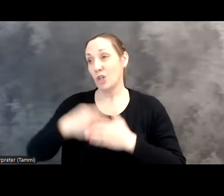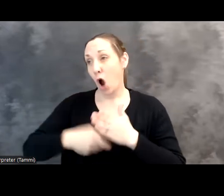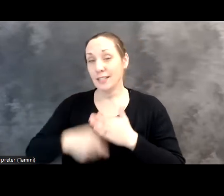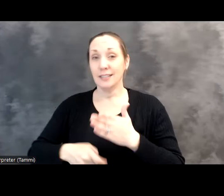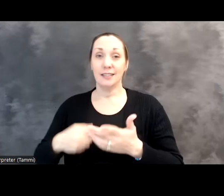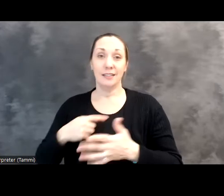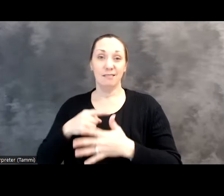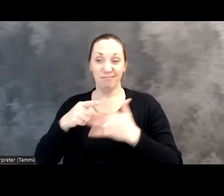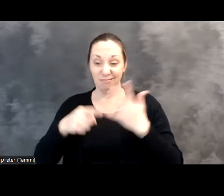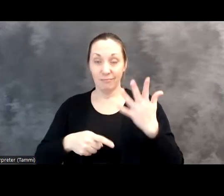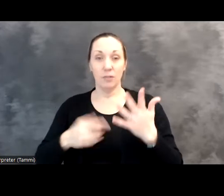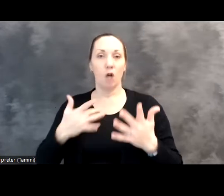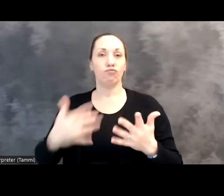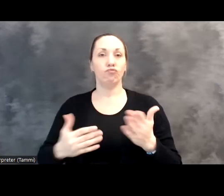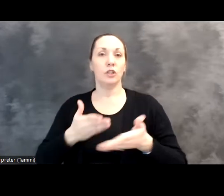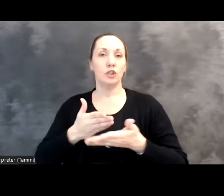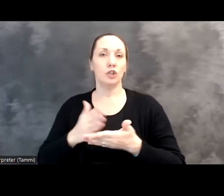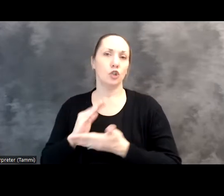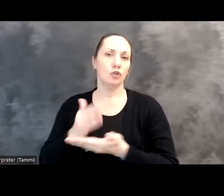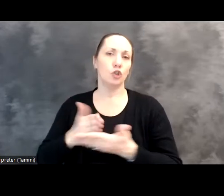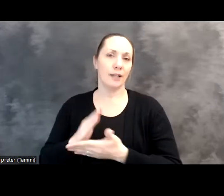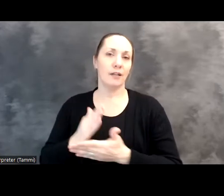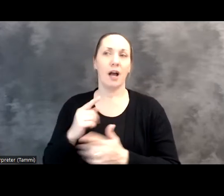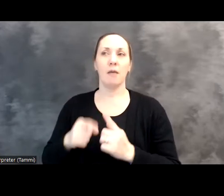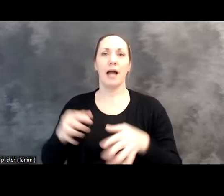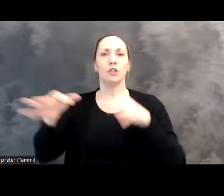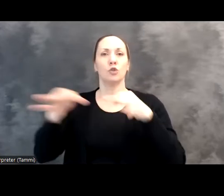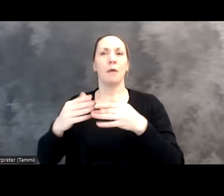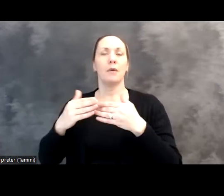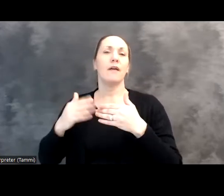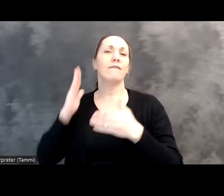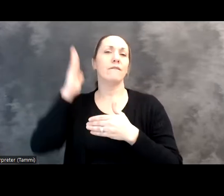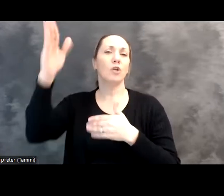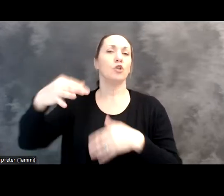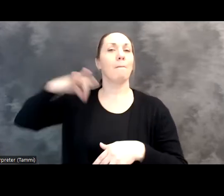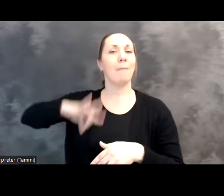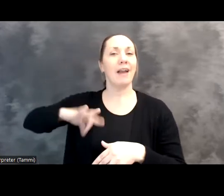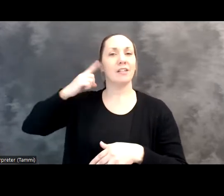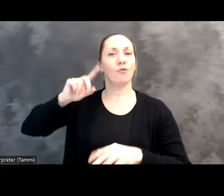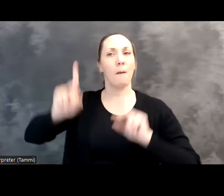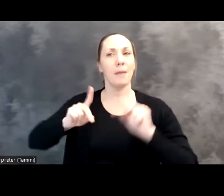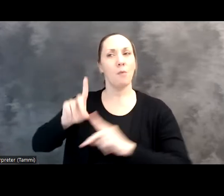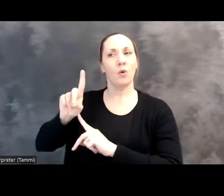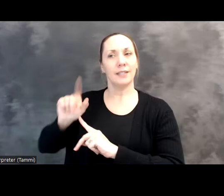s, they're not accessible, available to consumers. Such risks , costs, expense, they're often justified